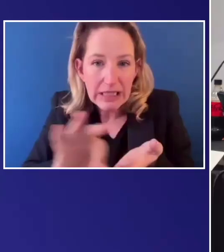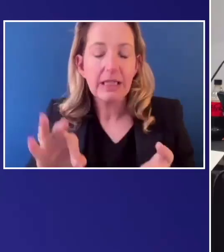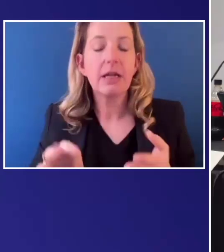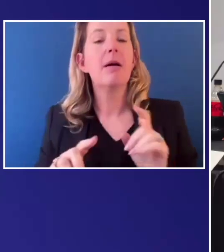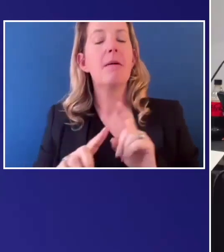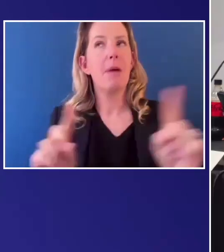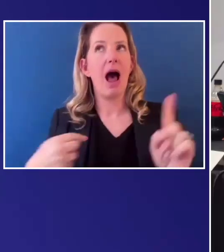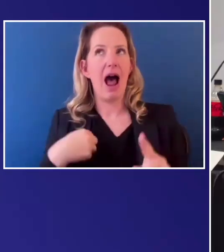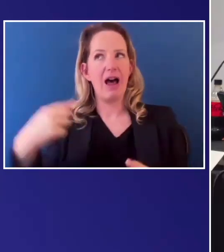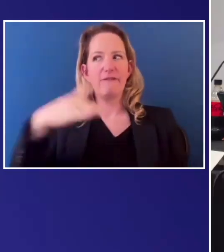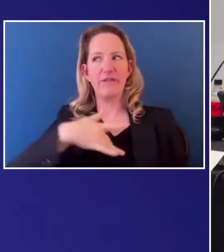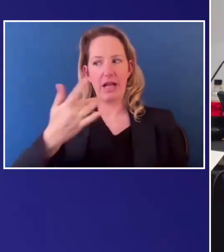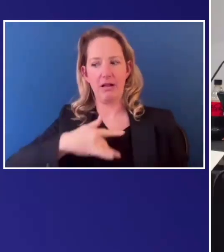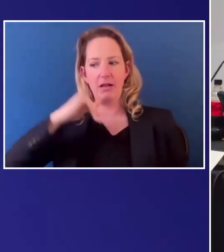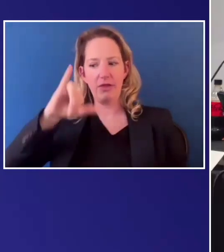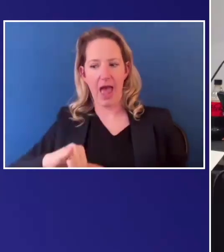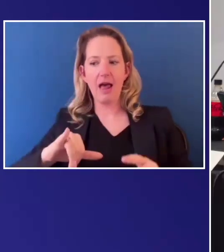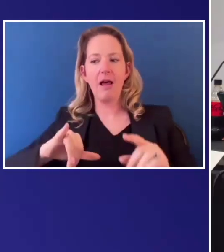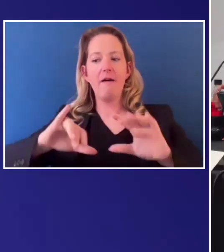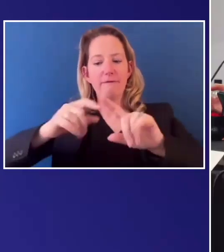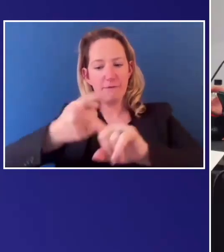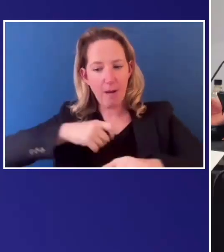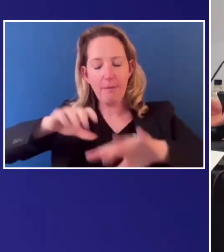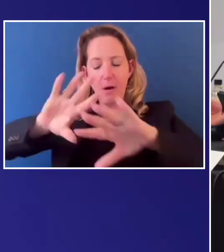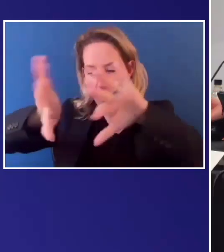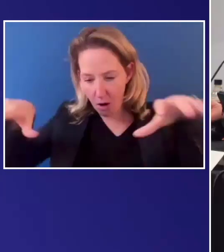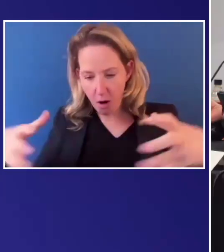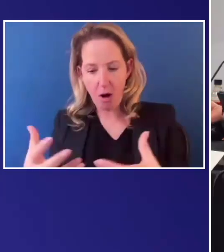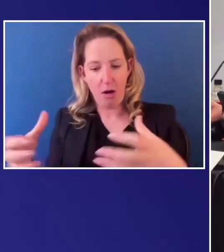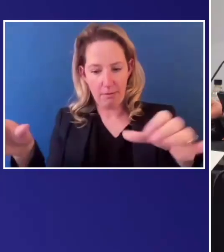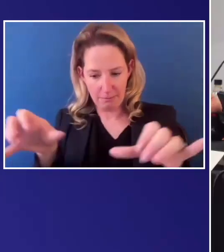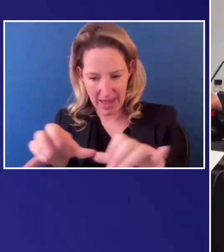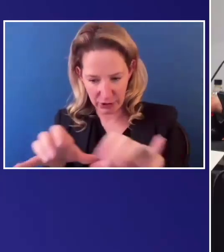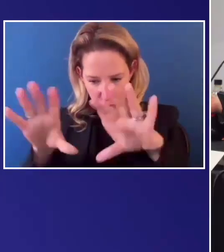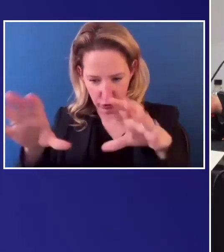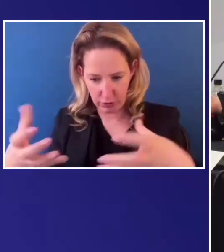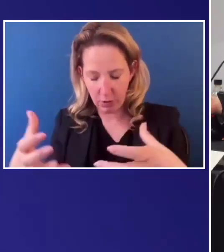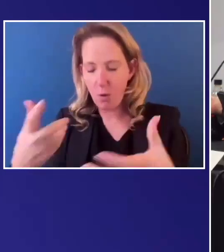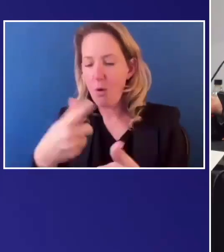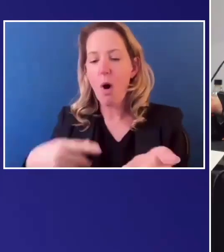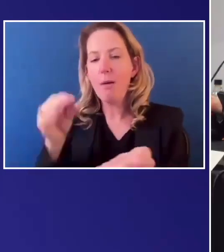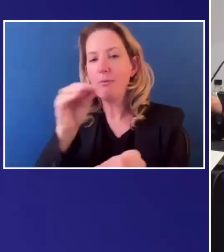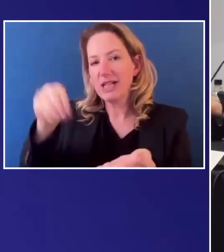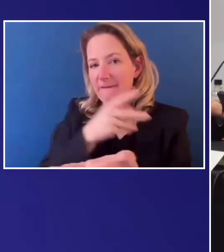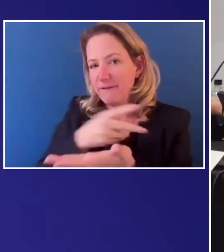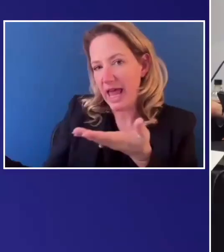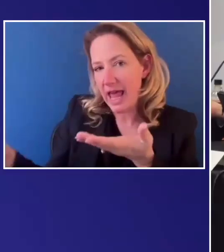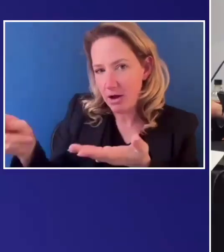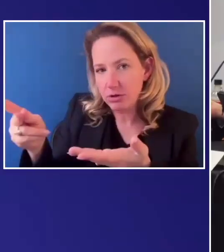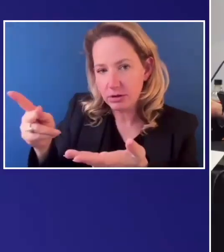the percent that failed to understand the impact. And it could be that when we -- it's very likely we expand these cohorts,